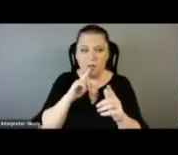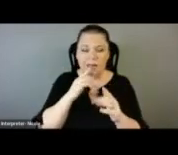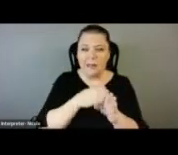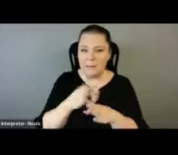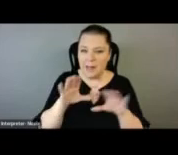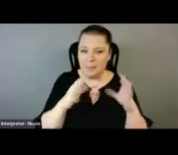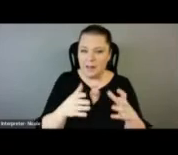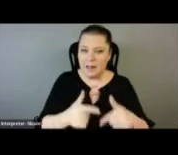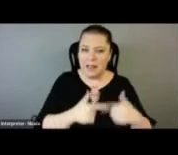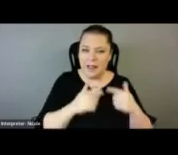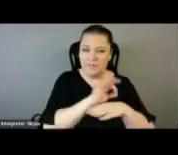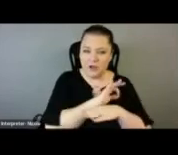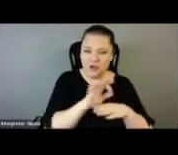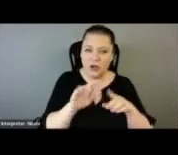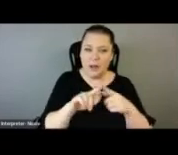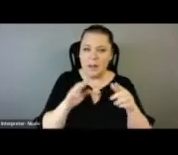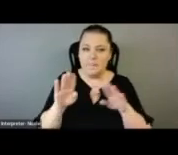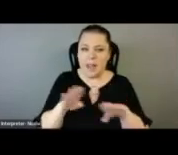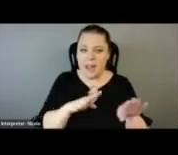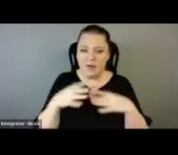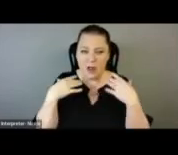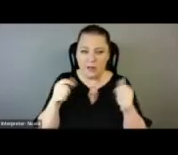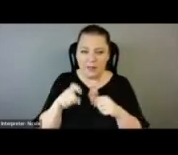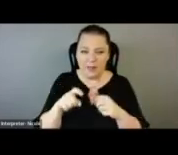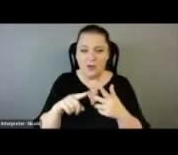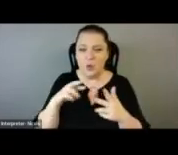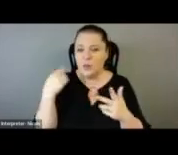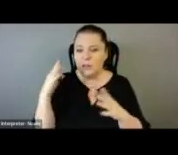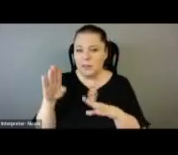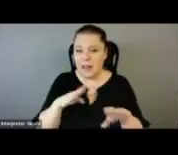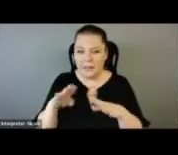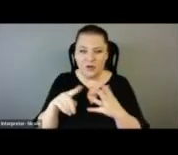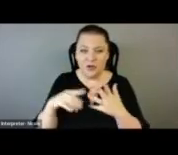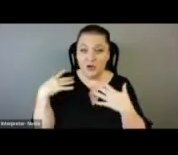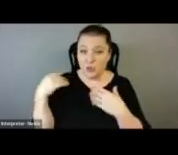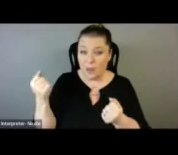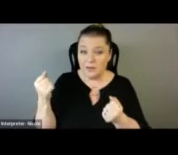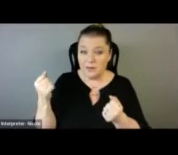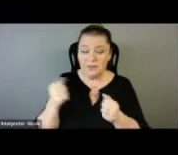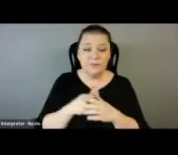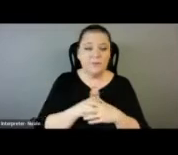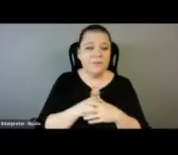life functioning, behavioral health needs, risk behaviors, and strengths. Provider staff